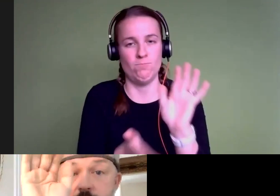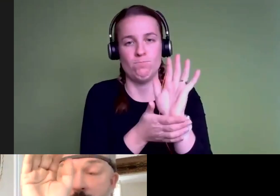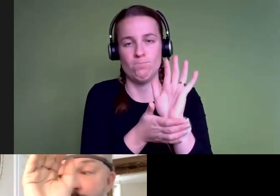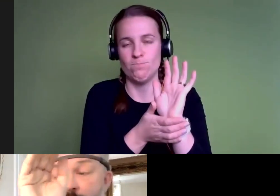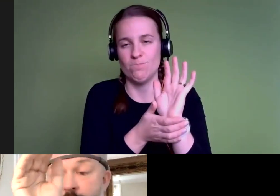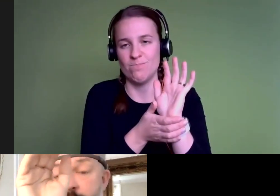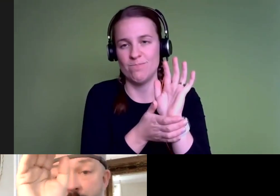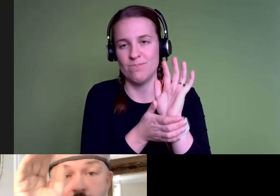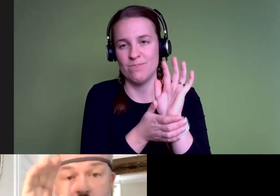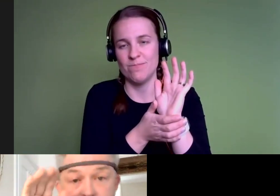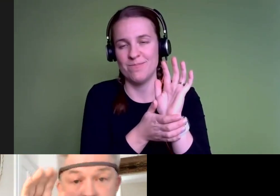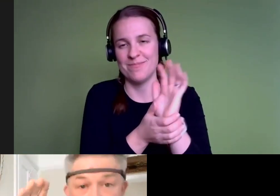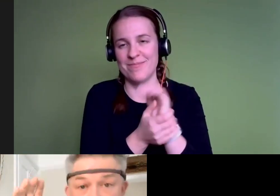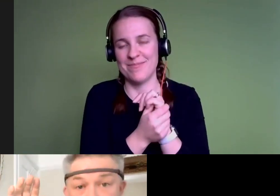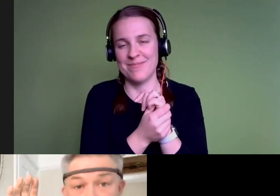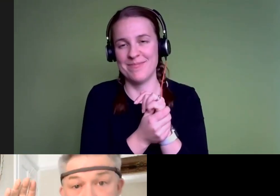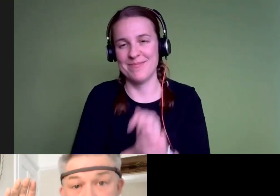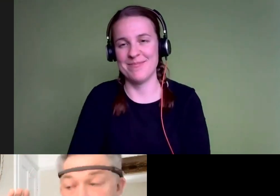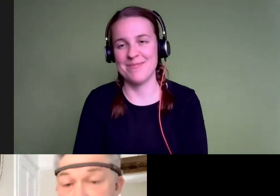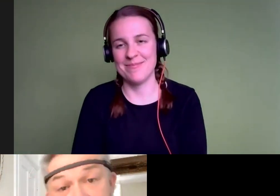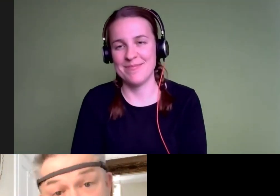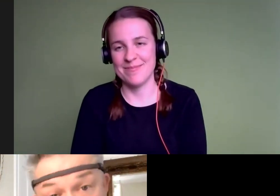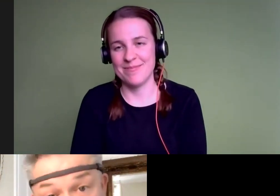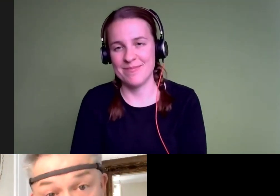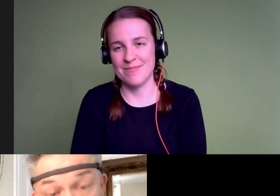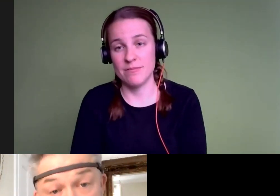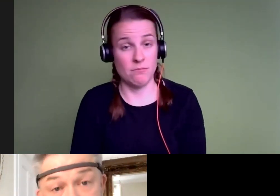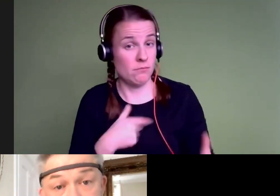and the plants together. If I just pop this on my wrist